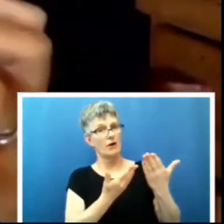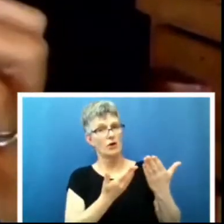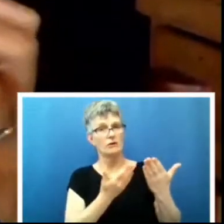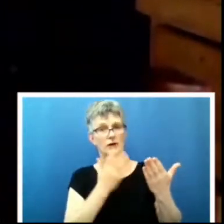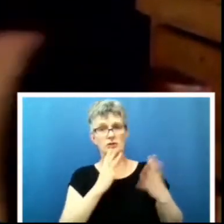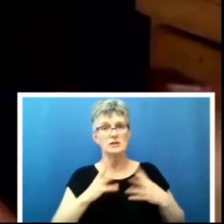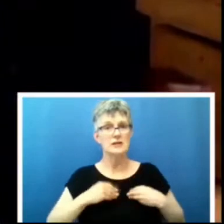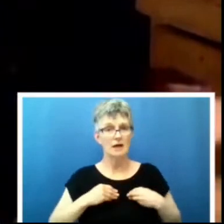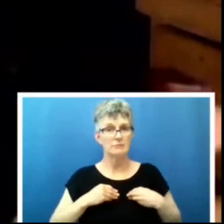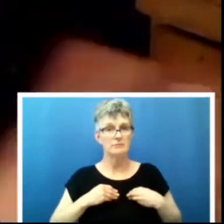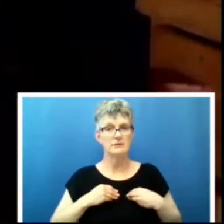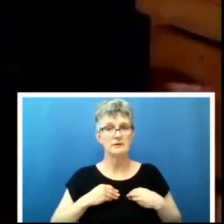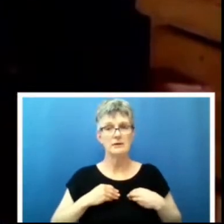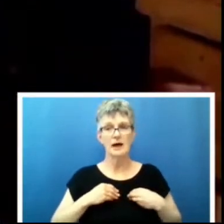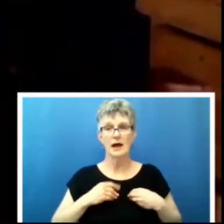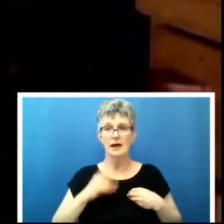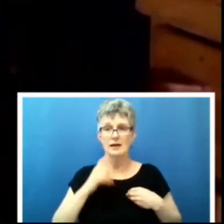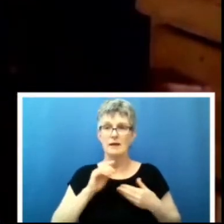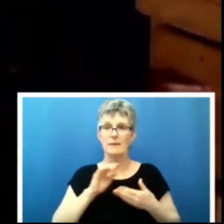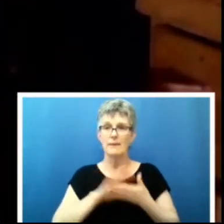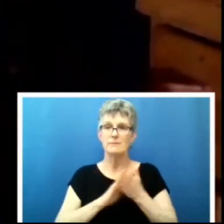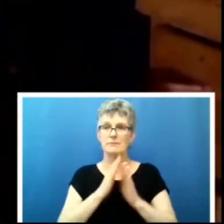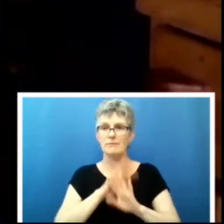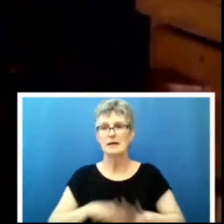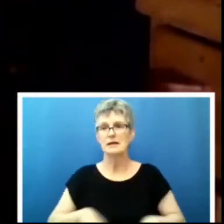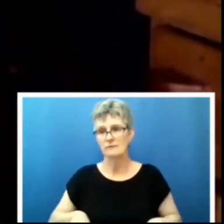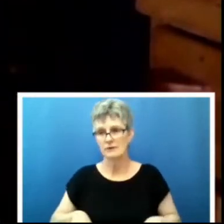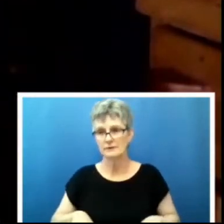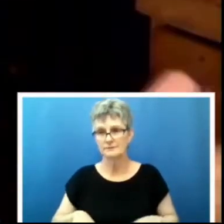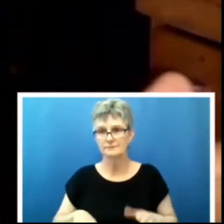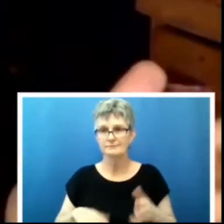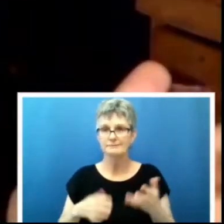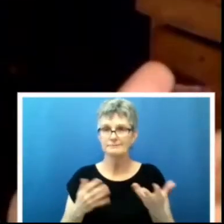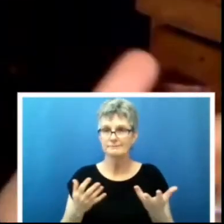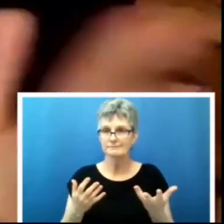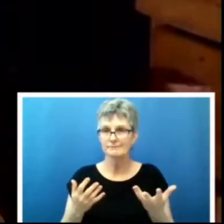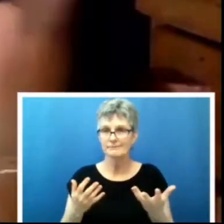Consider that there's nothing to do with the thoughts.